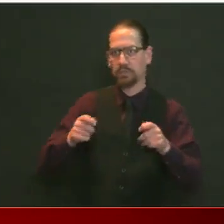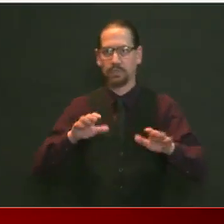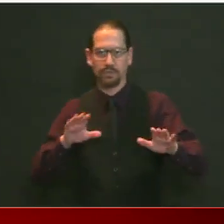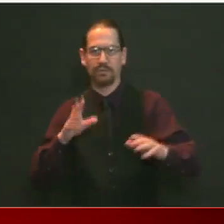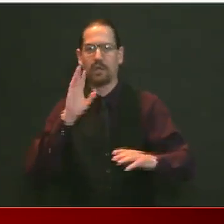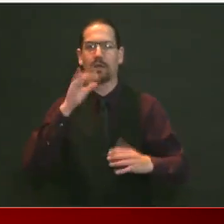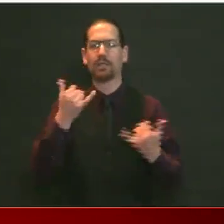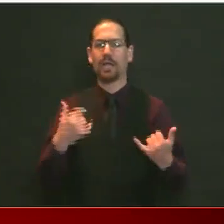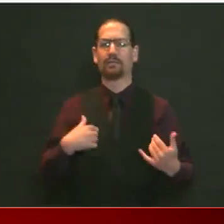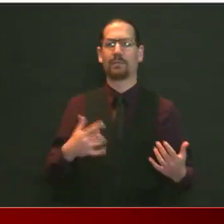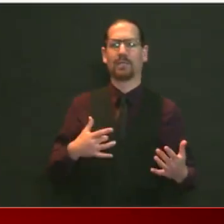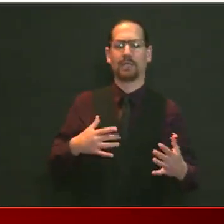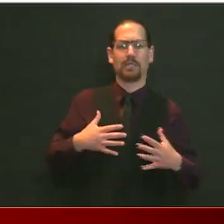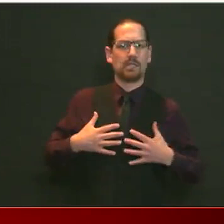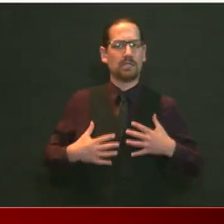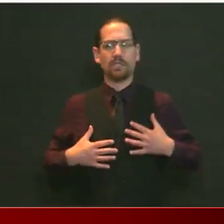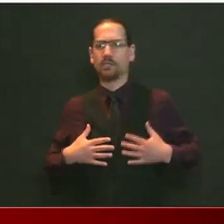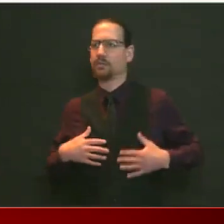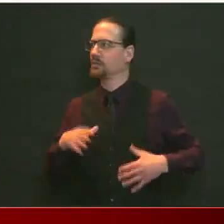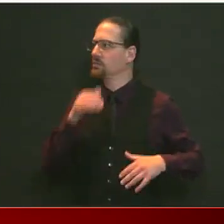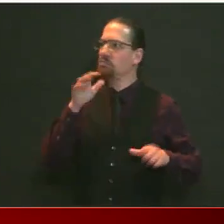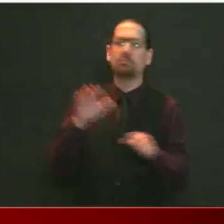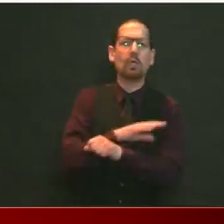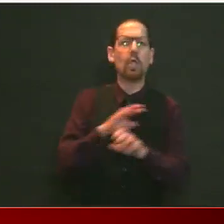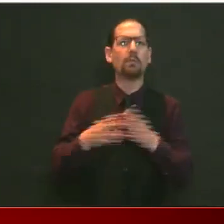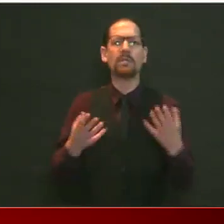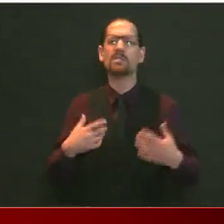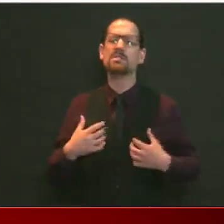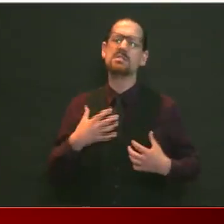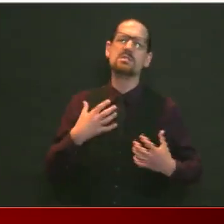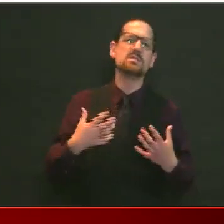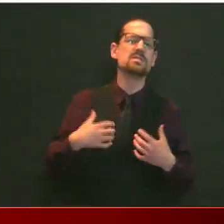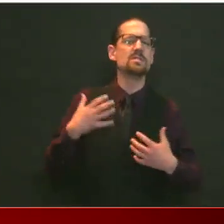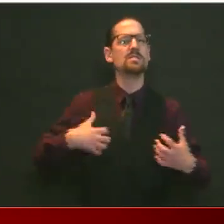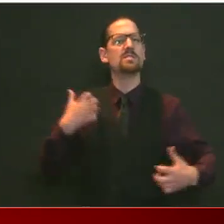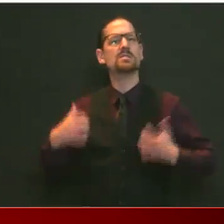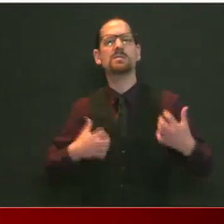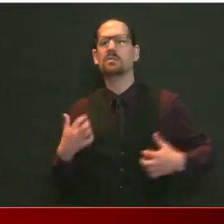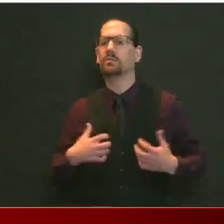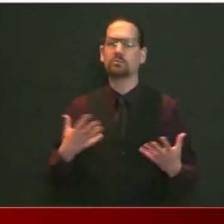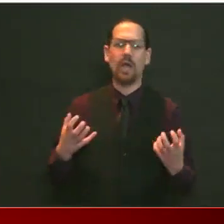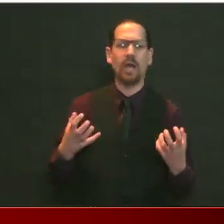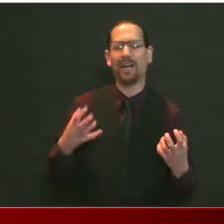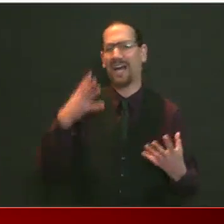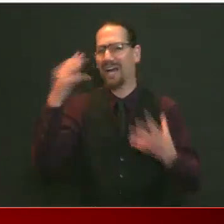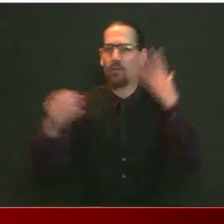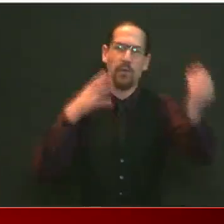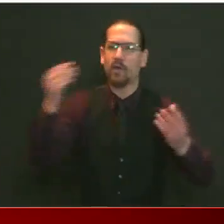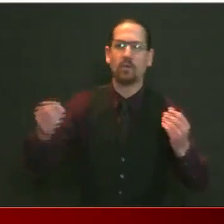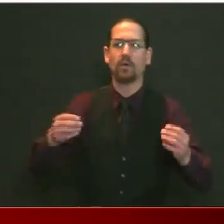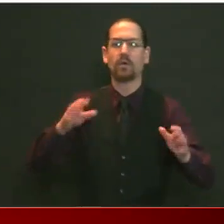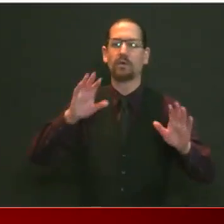ALSO FEEL THAT SLOW AND STEADY WINS THE GAME. AS FRUSTRATING AS IT IS RIGHT NOW TO NOT